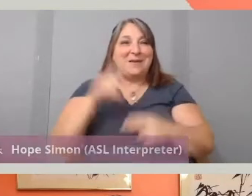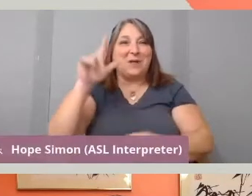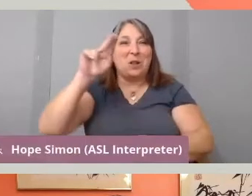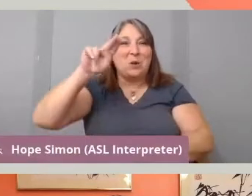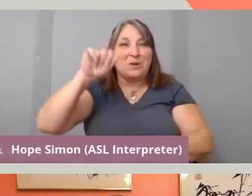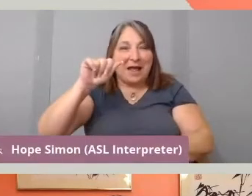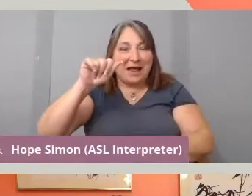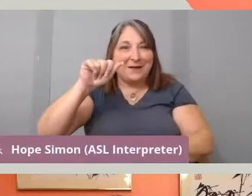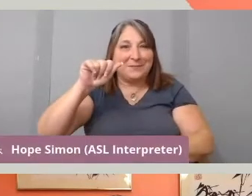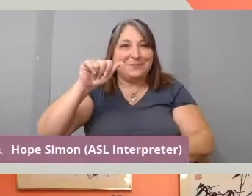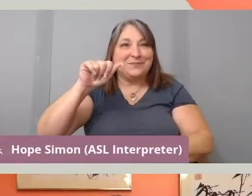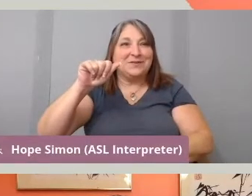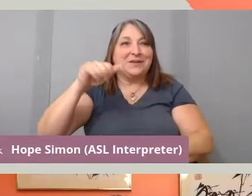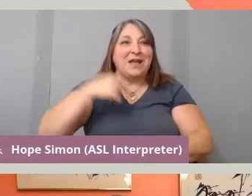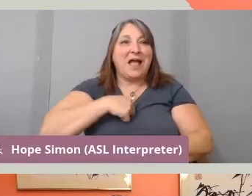and just got the way .